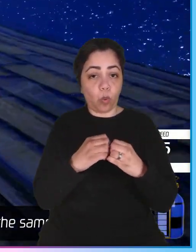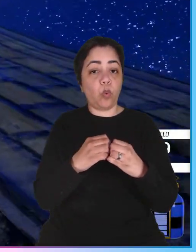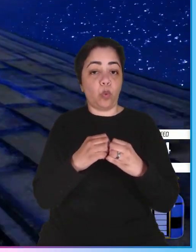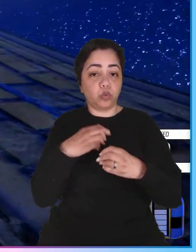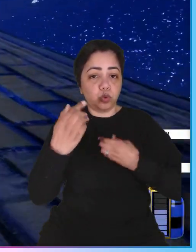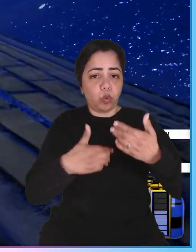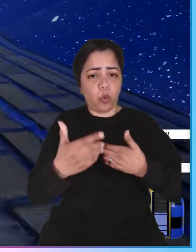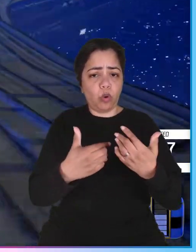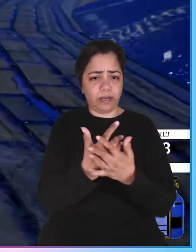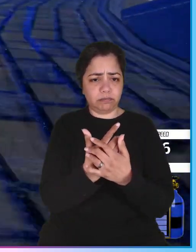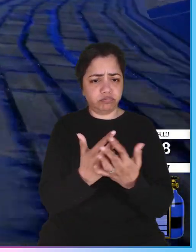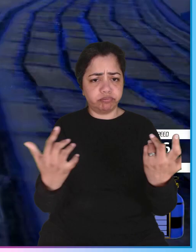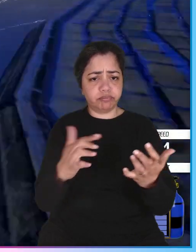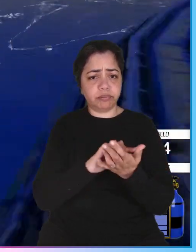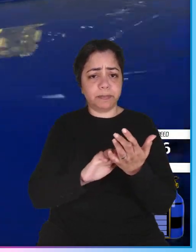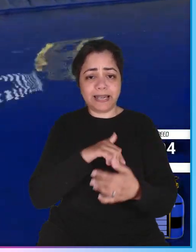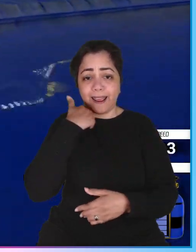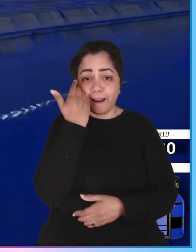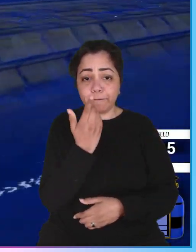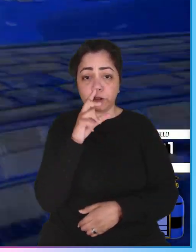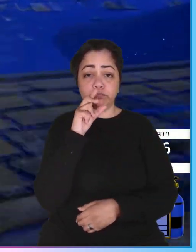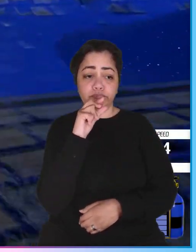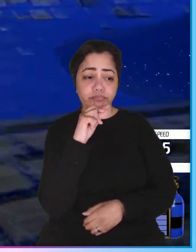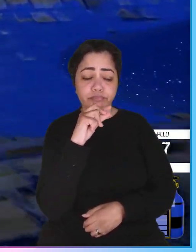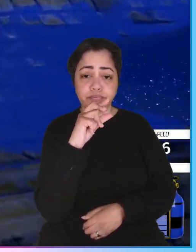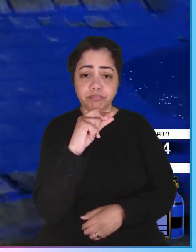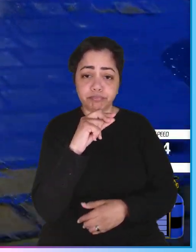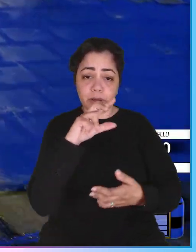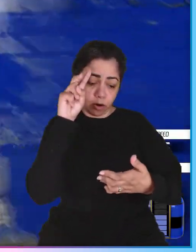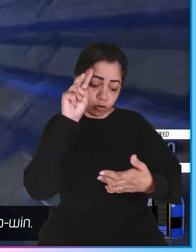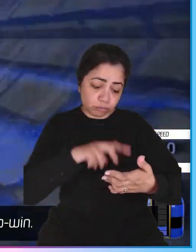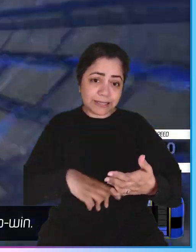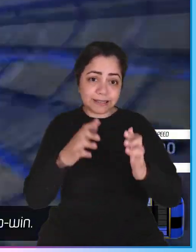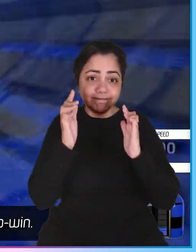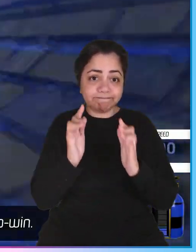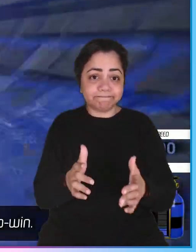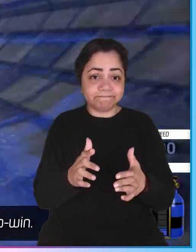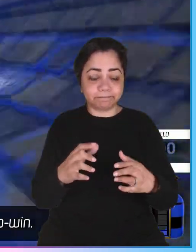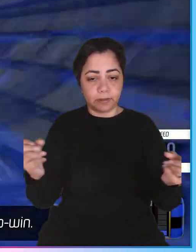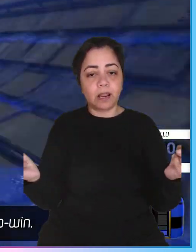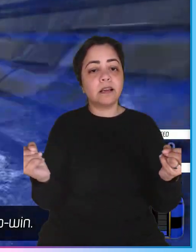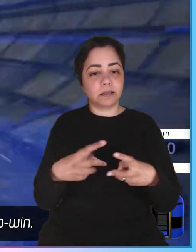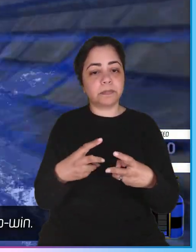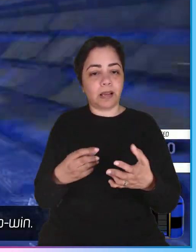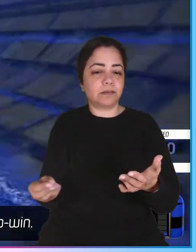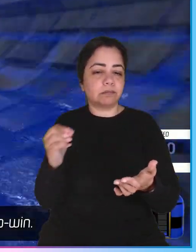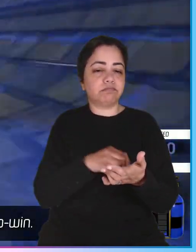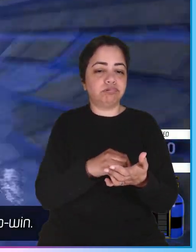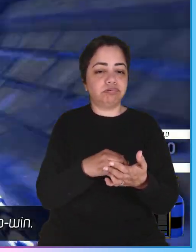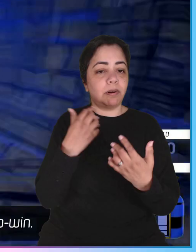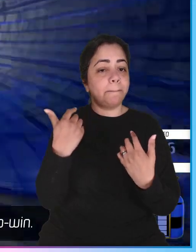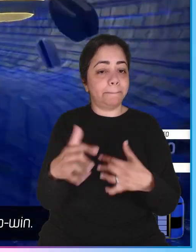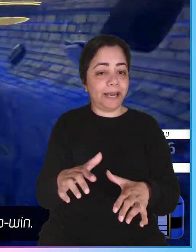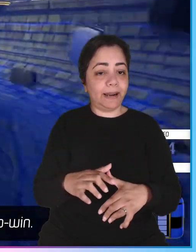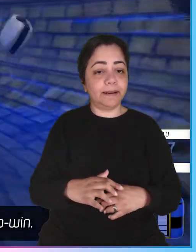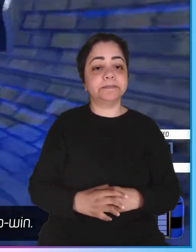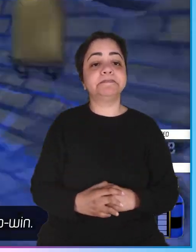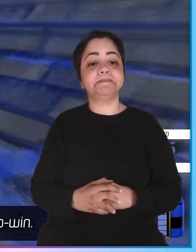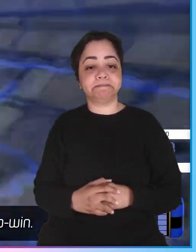In the case of the most common types of colourblindness like Deuteranopia, it actually turned into an advantage since key markers would pop out.